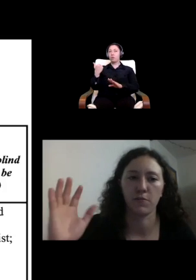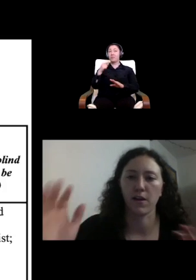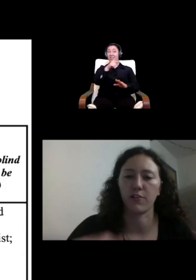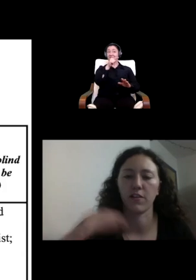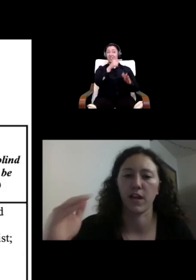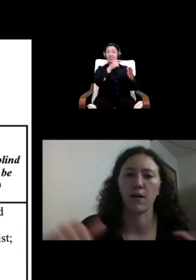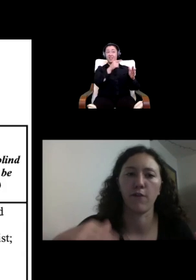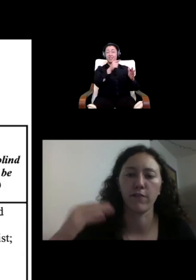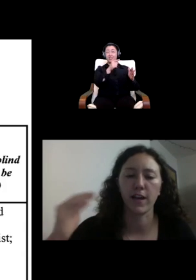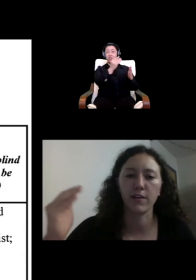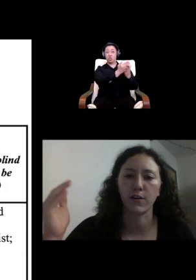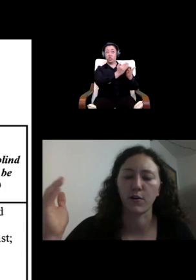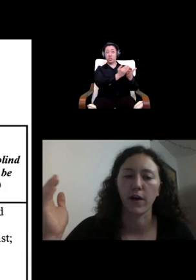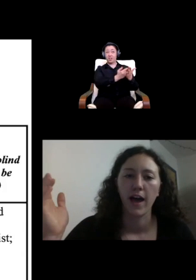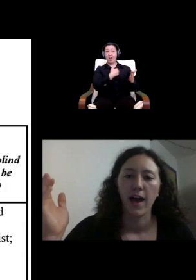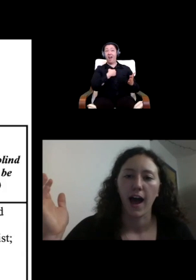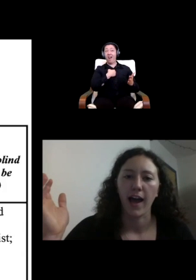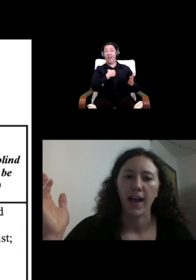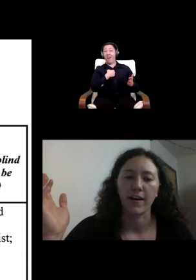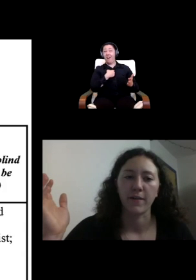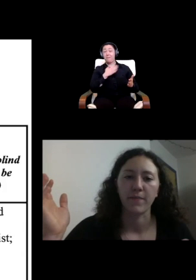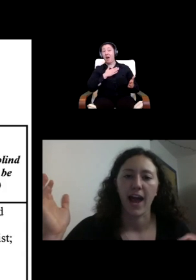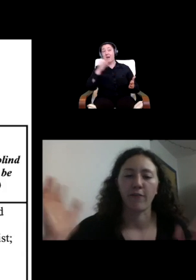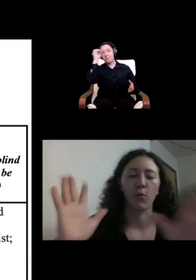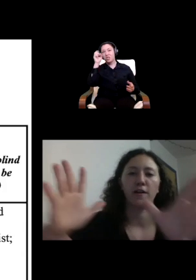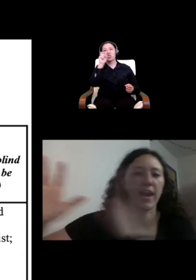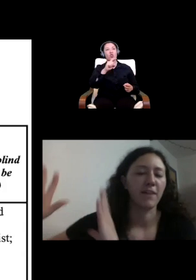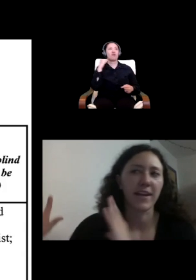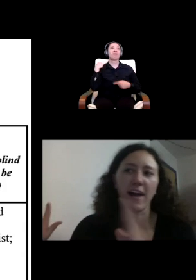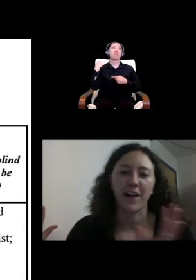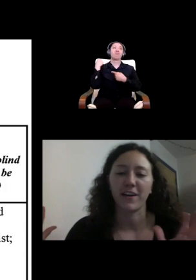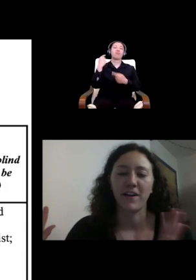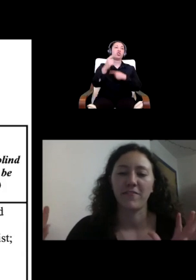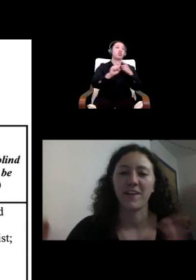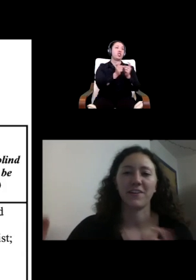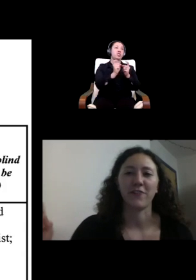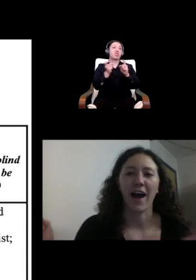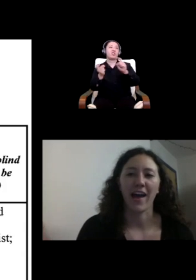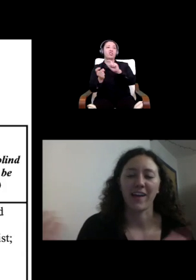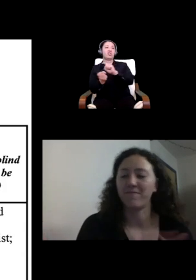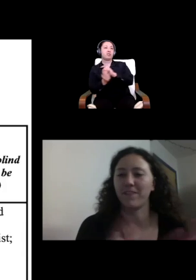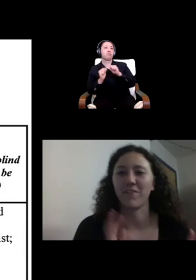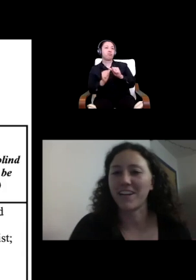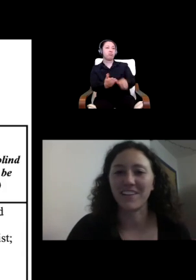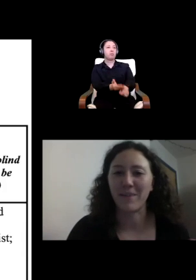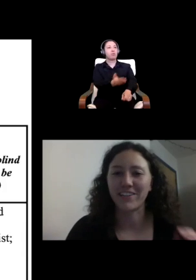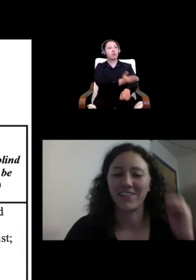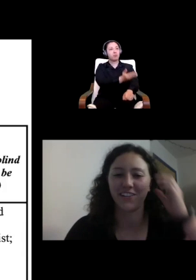be constantly evolving. I have a Word and PDF documents can easily make changes to it